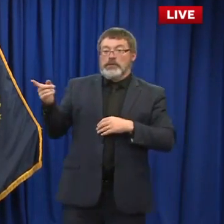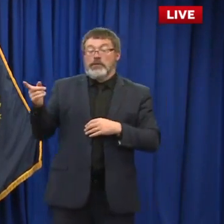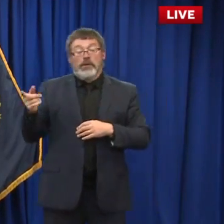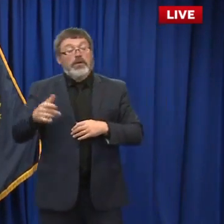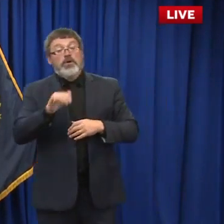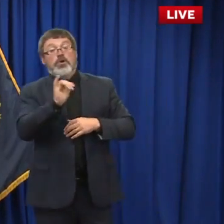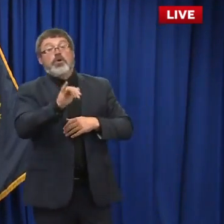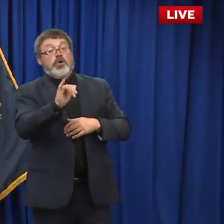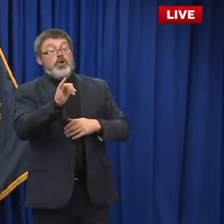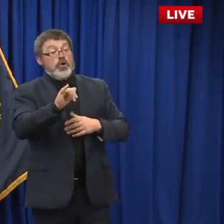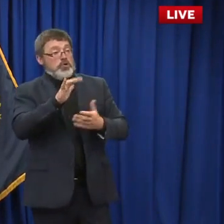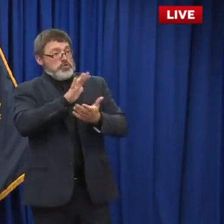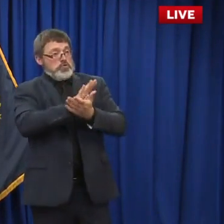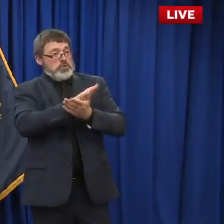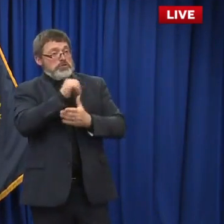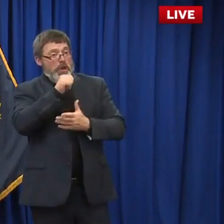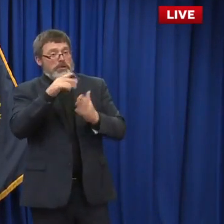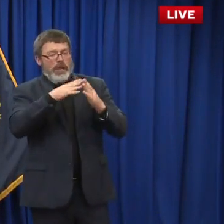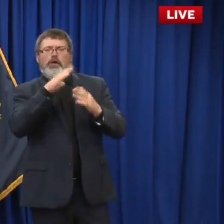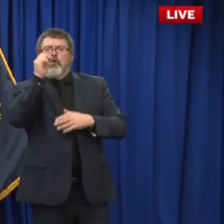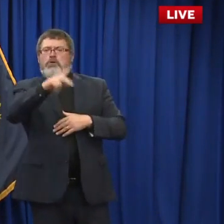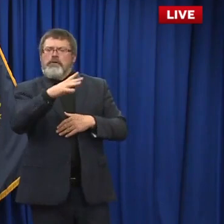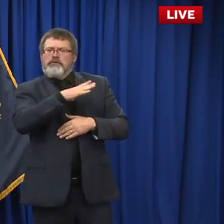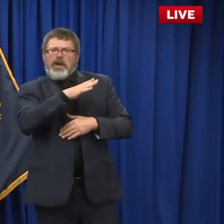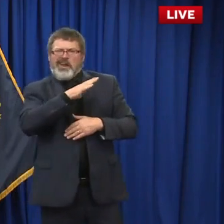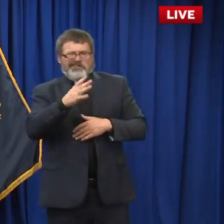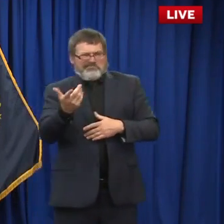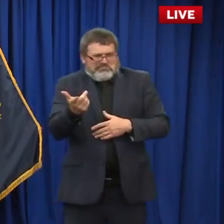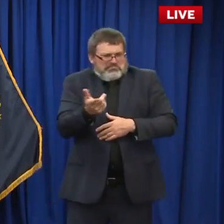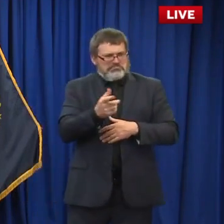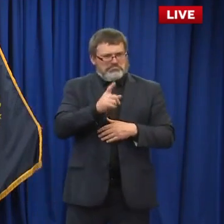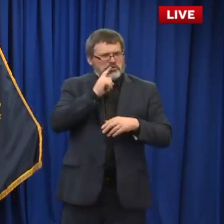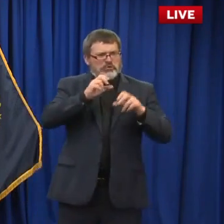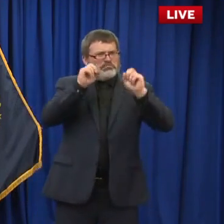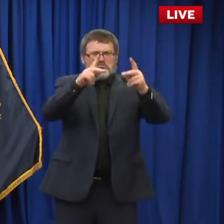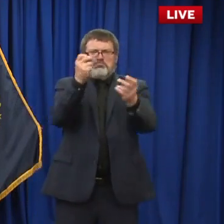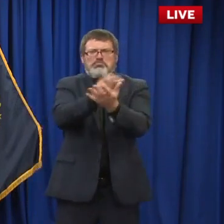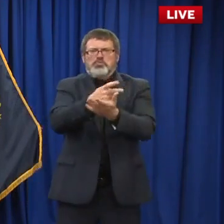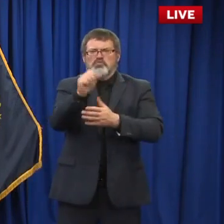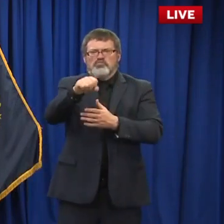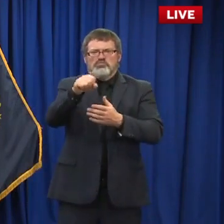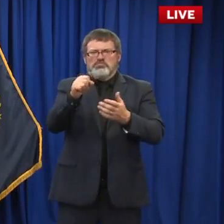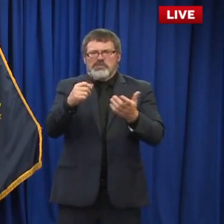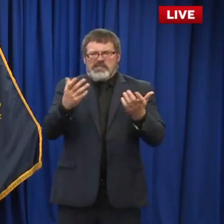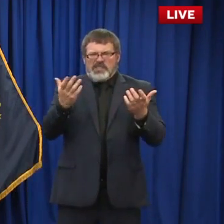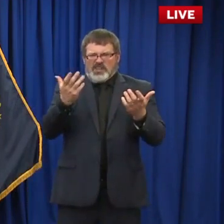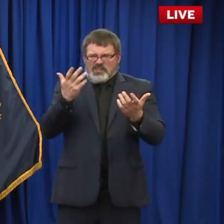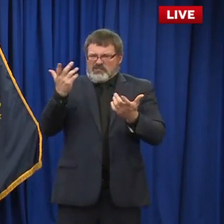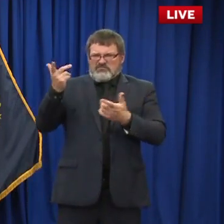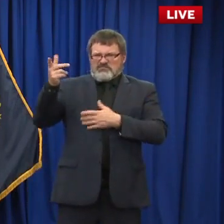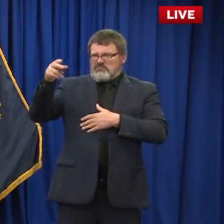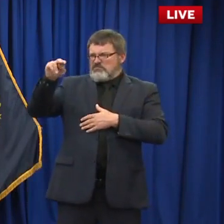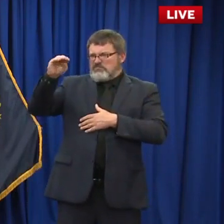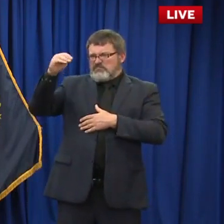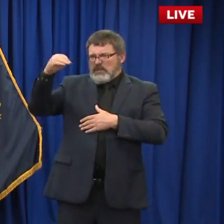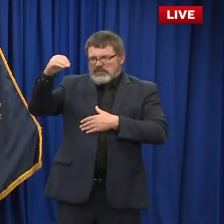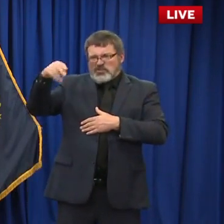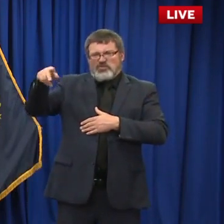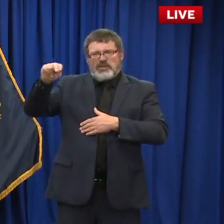YOU'RE TALKING ABOUT ENTERING BUSINESSES NOT SCHOOLS? THAT'S FINE TOO. LOOK, THEY HAVE THE RIGHT TO DO THAT. NASHUA DID IT EARLY ON.